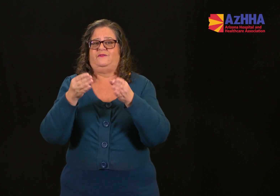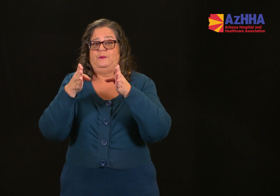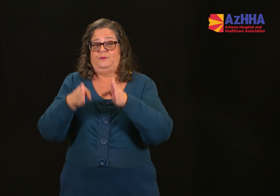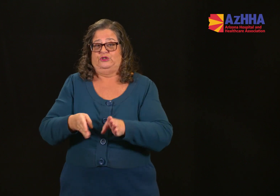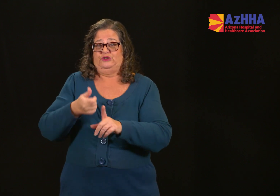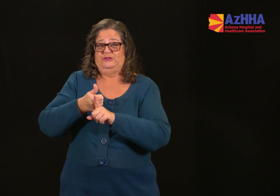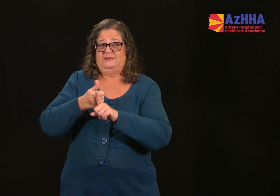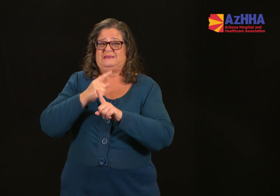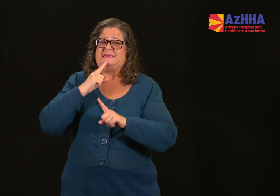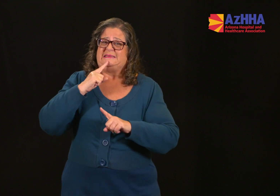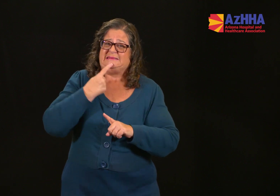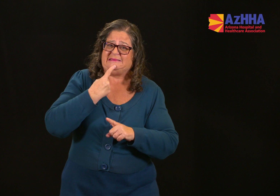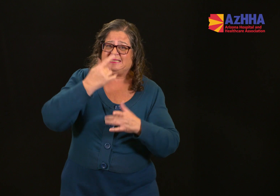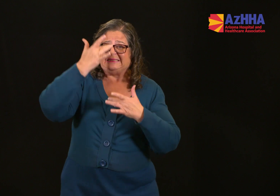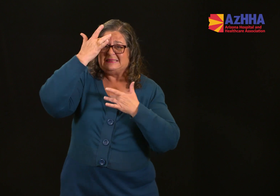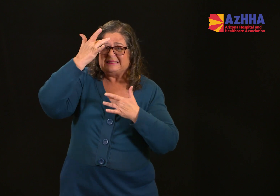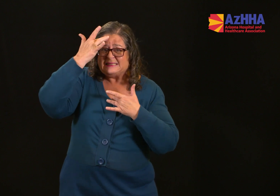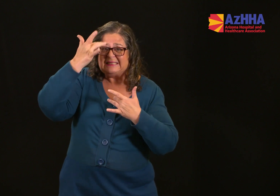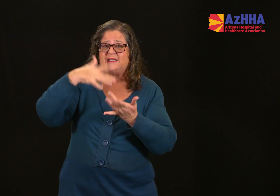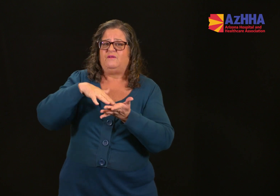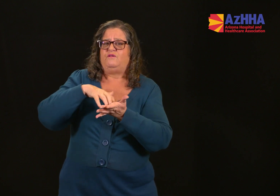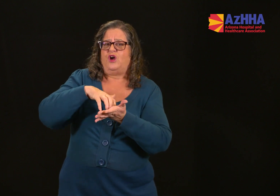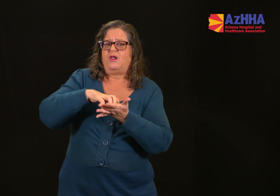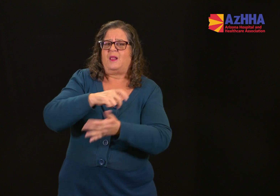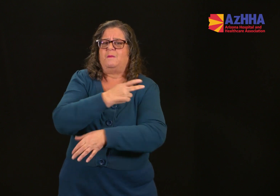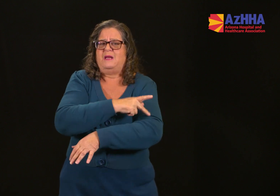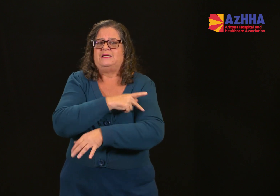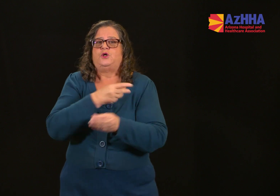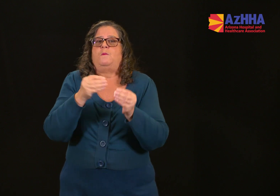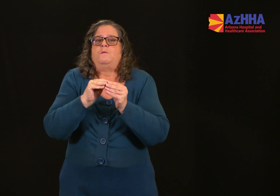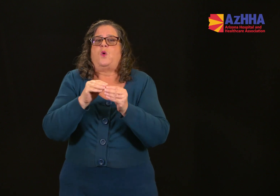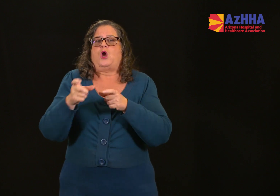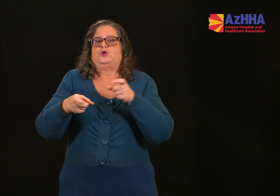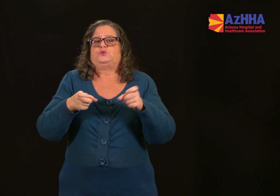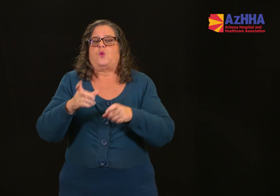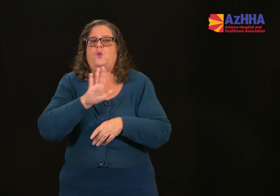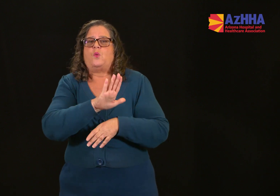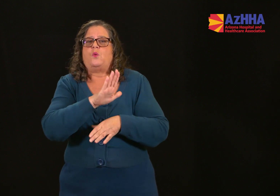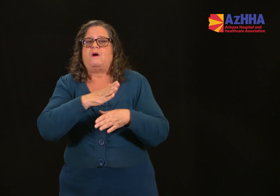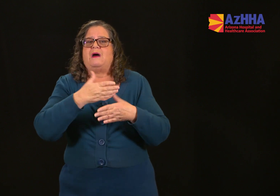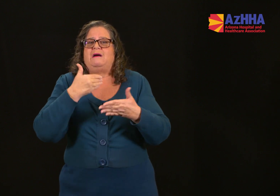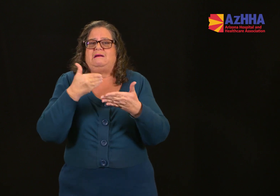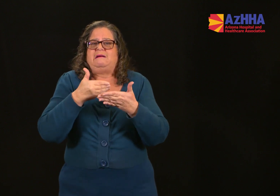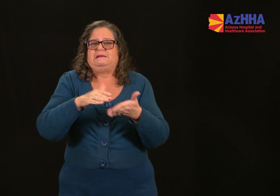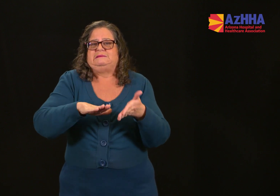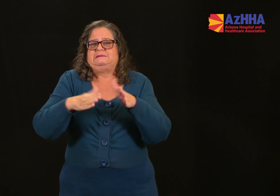more control over their end-of-life treatments in a medical crisis.